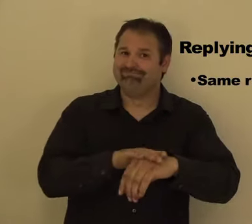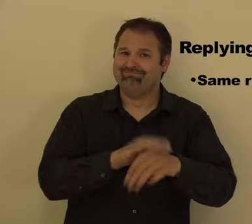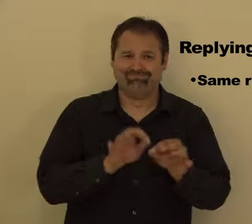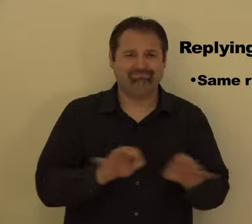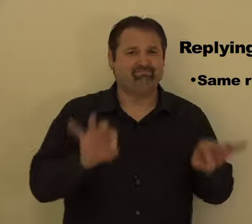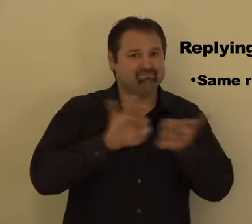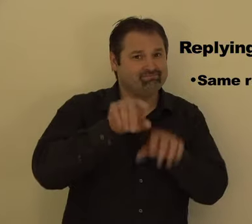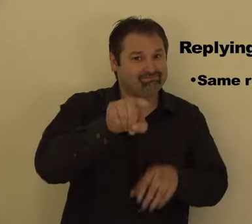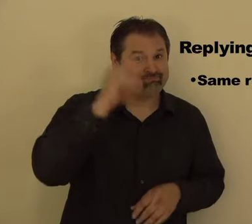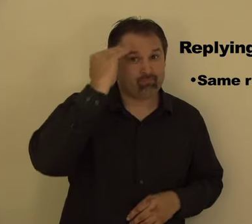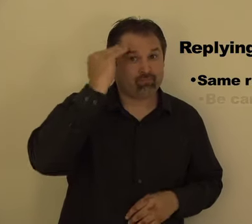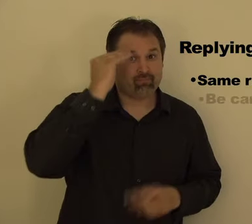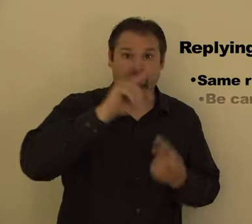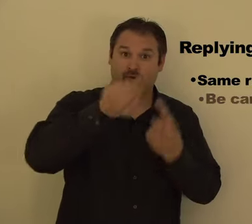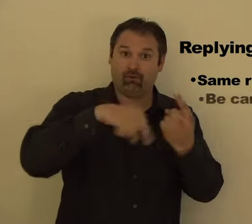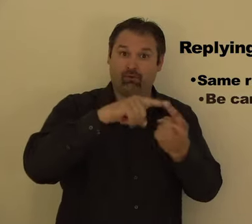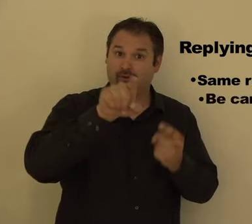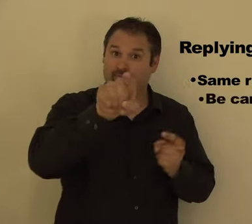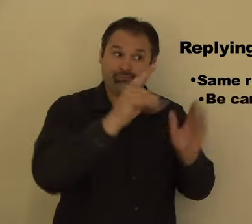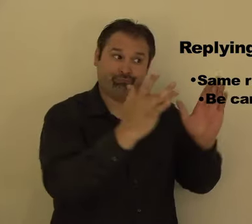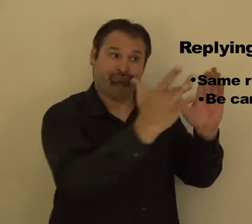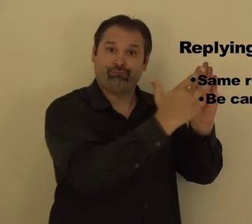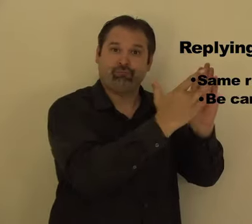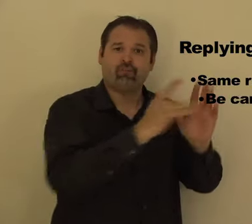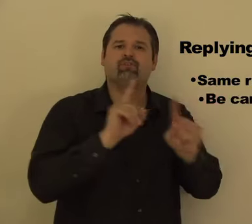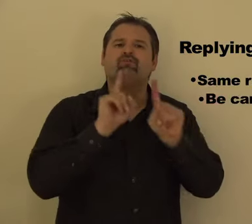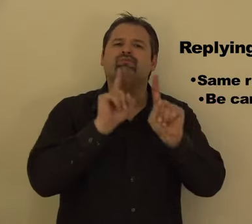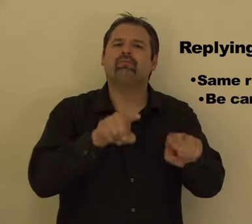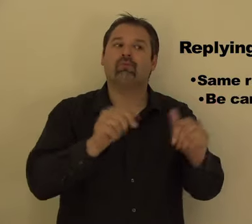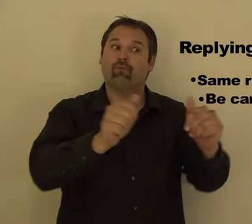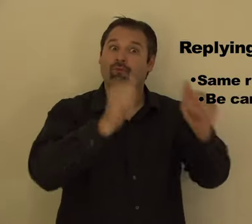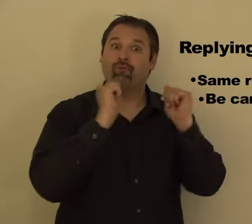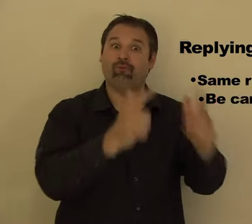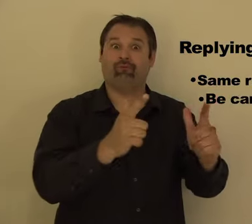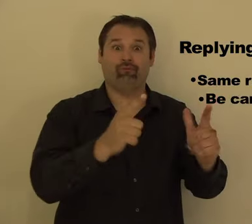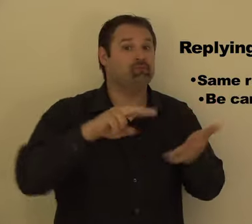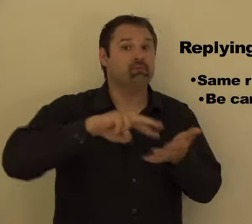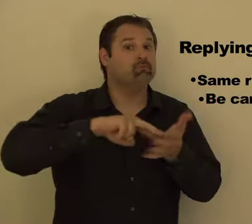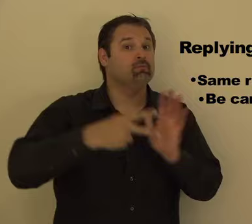This means that your response to the email message will be sent to every person the sender